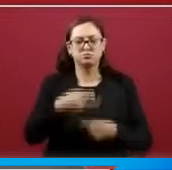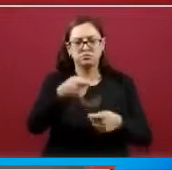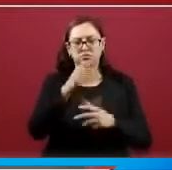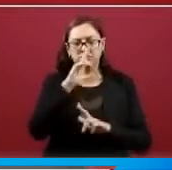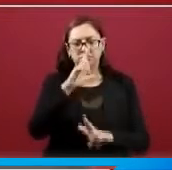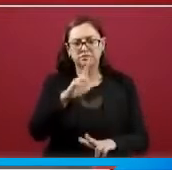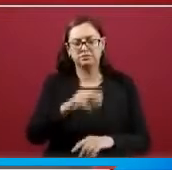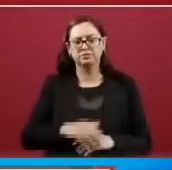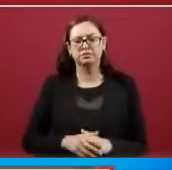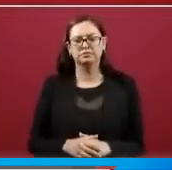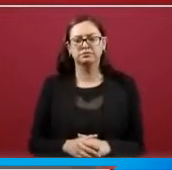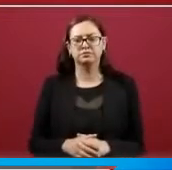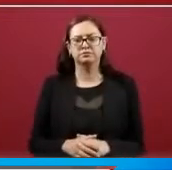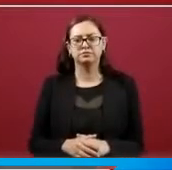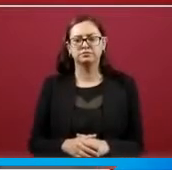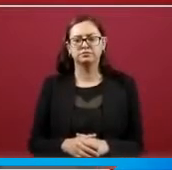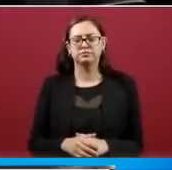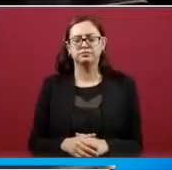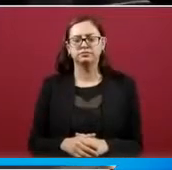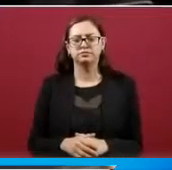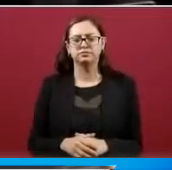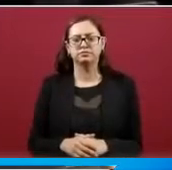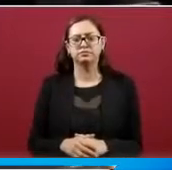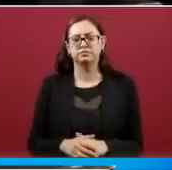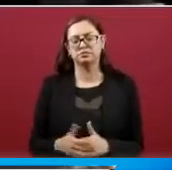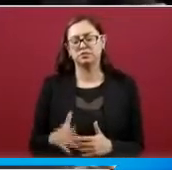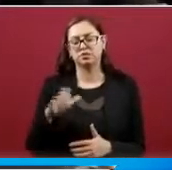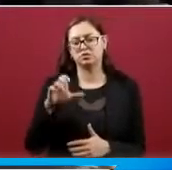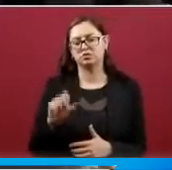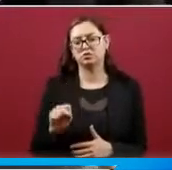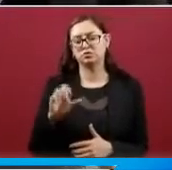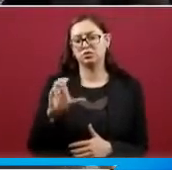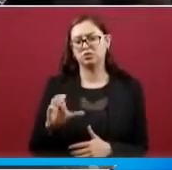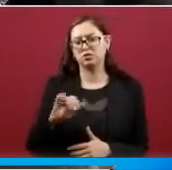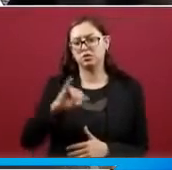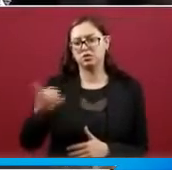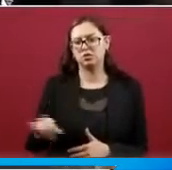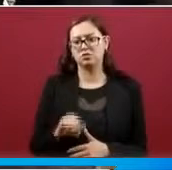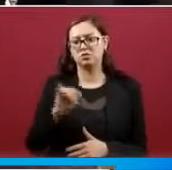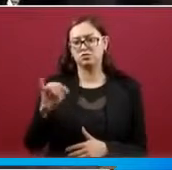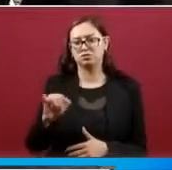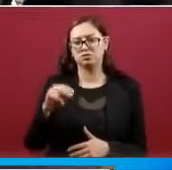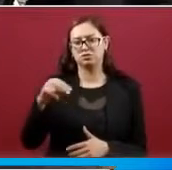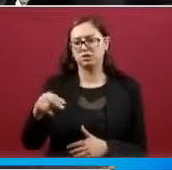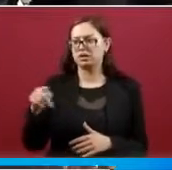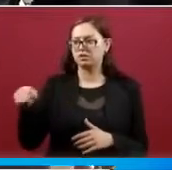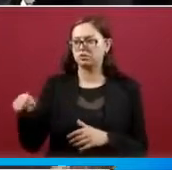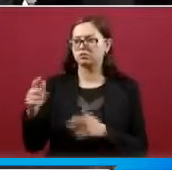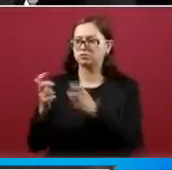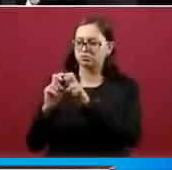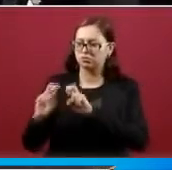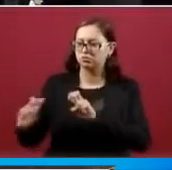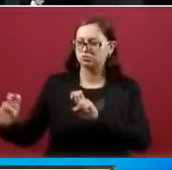graduated from the National Autonomous University of Mexico was appointed by the Chamber of Senators from the shortlist proposed by the President